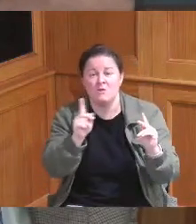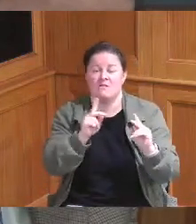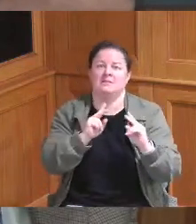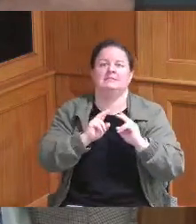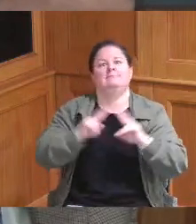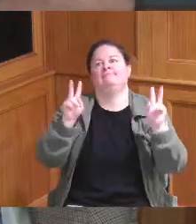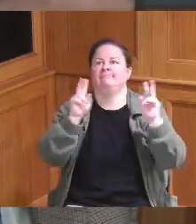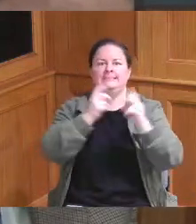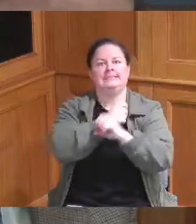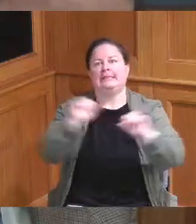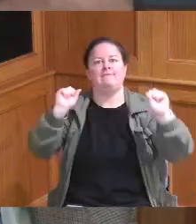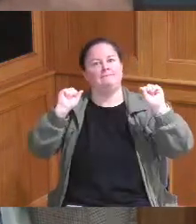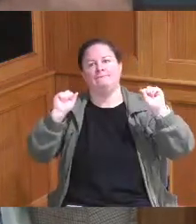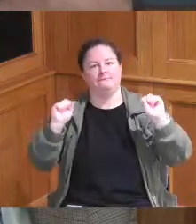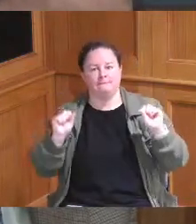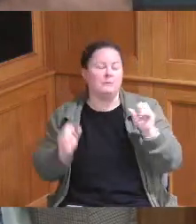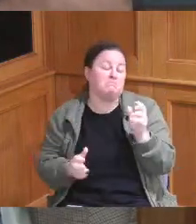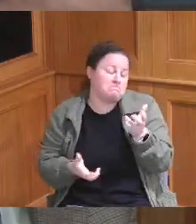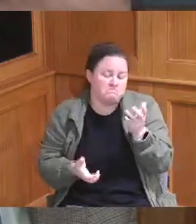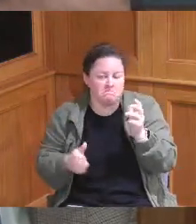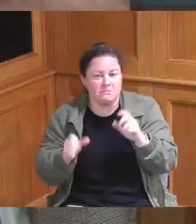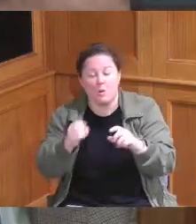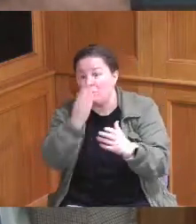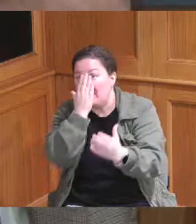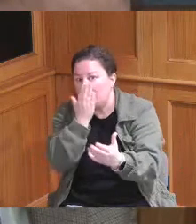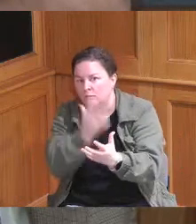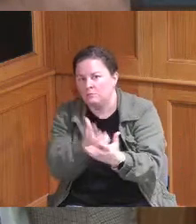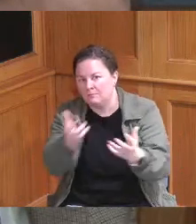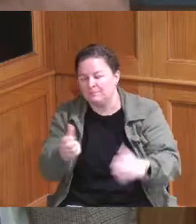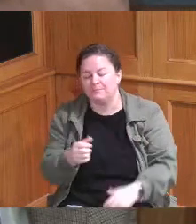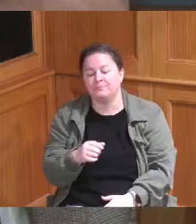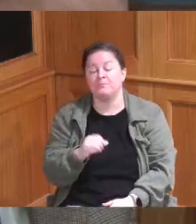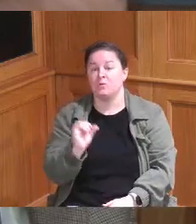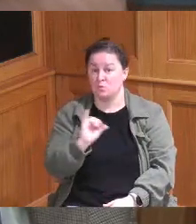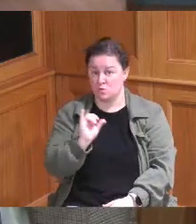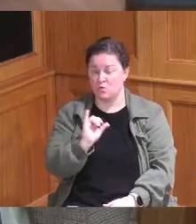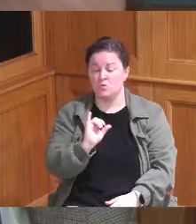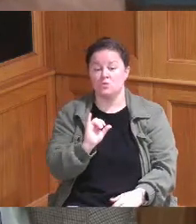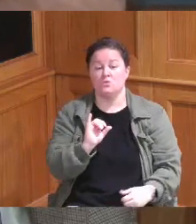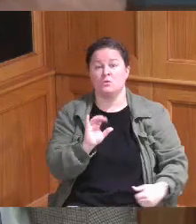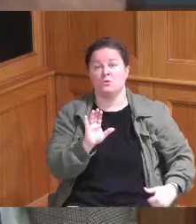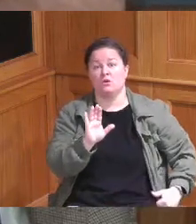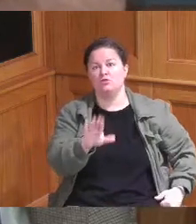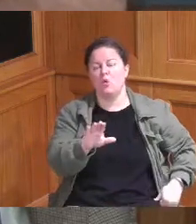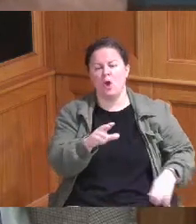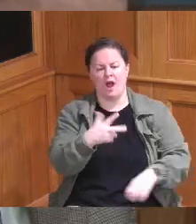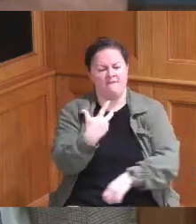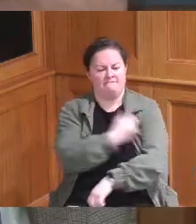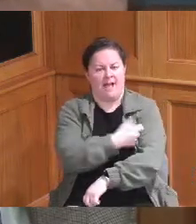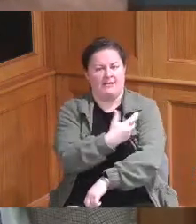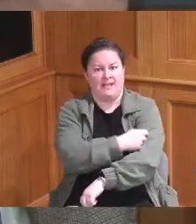that as as you talked about the vaccine clinic kind of winding down I just wanted